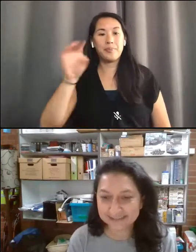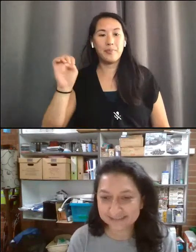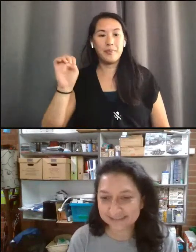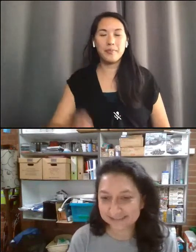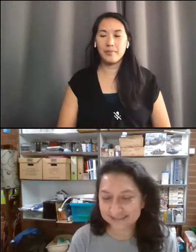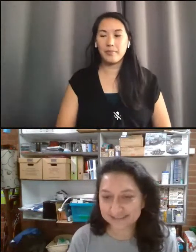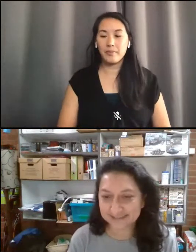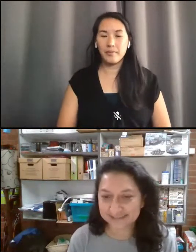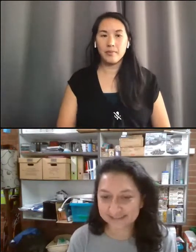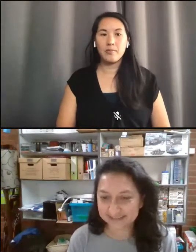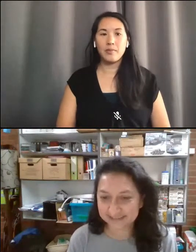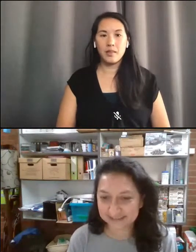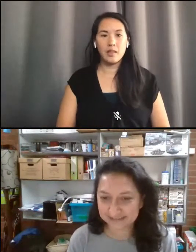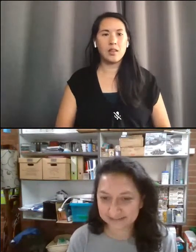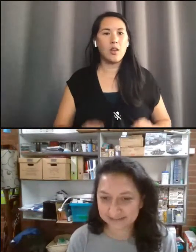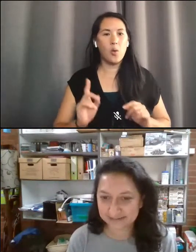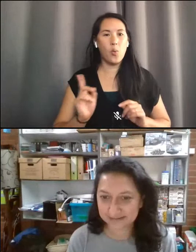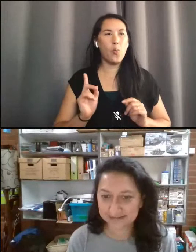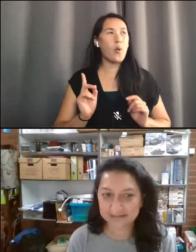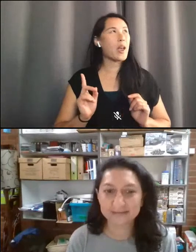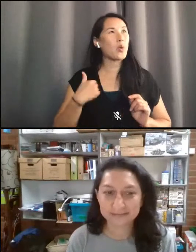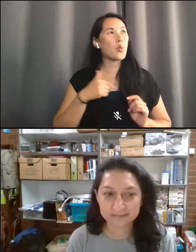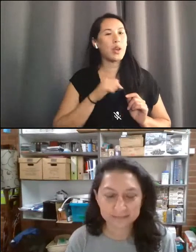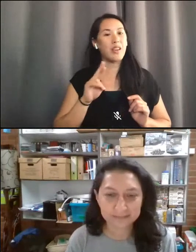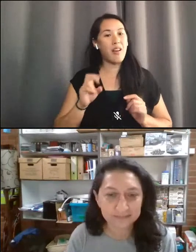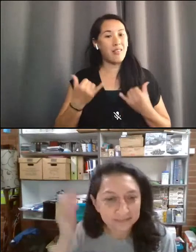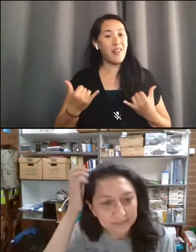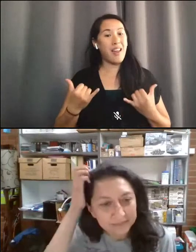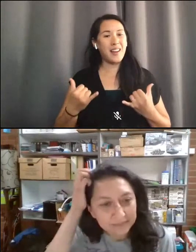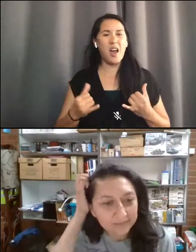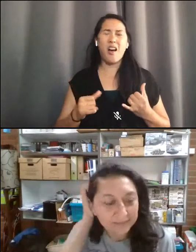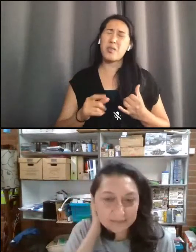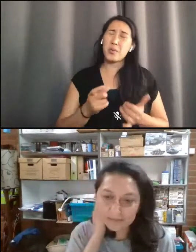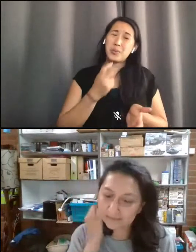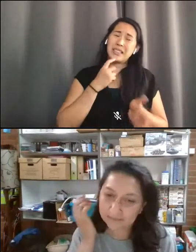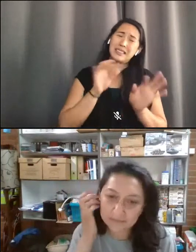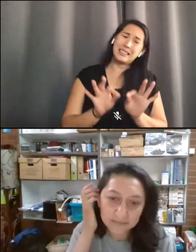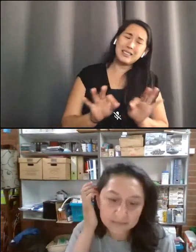where we sit right now in this world it is absolutely critical to involve as many